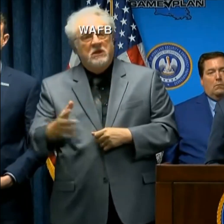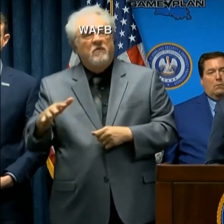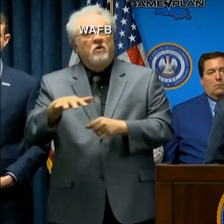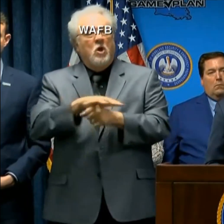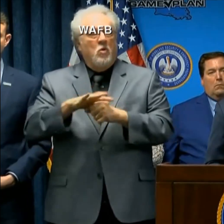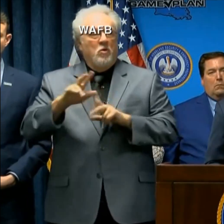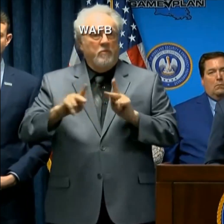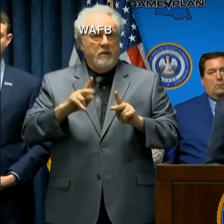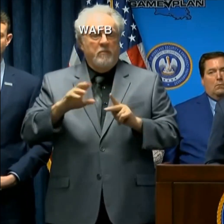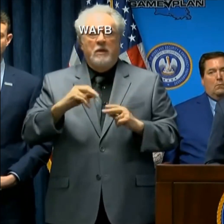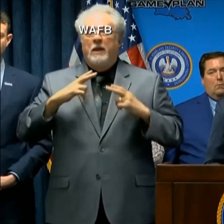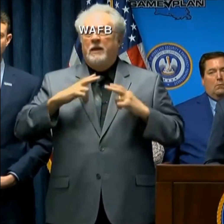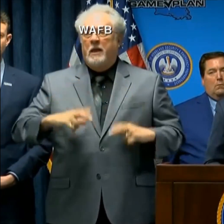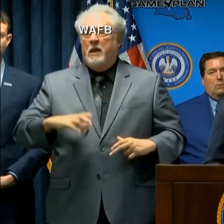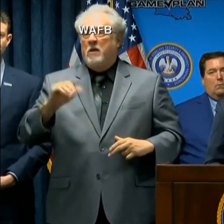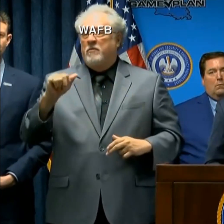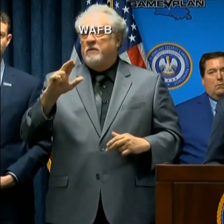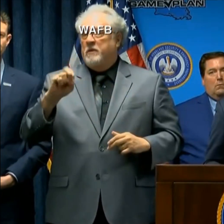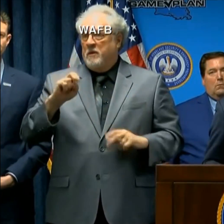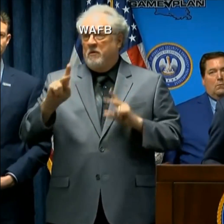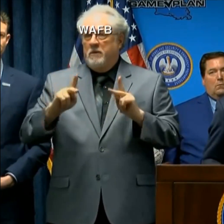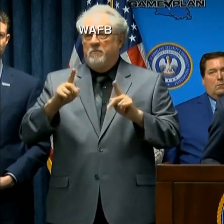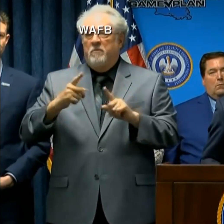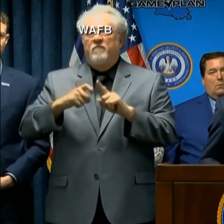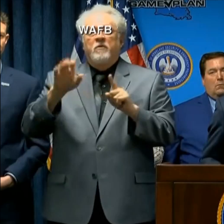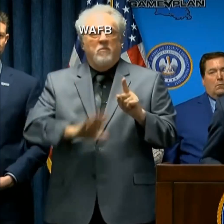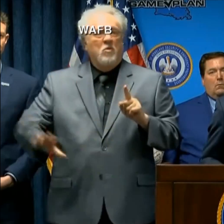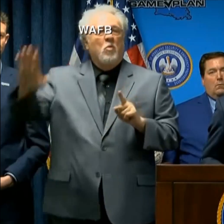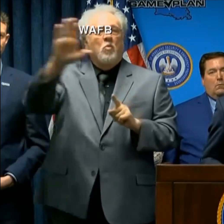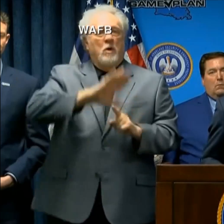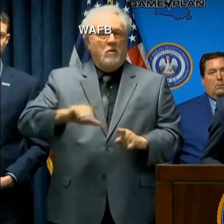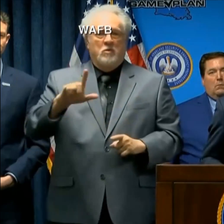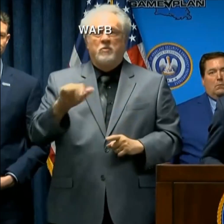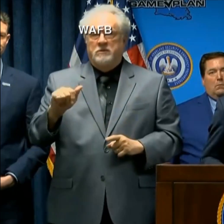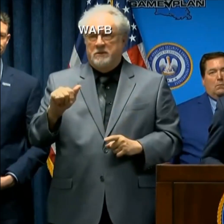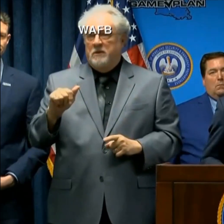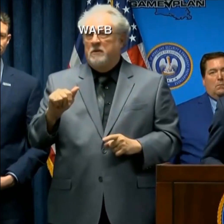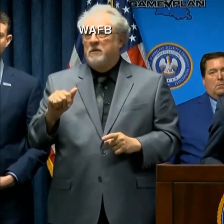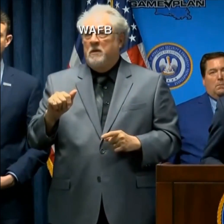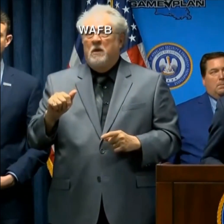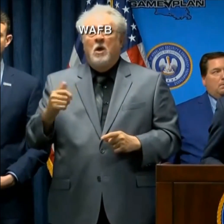healthcare stakeholders from around the state of Louisiana as well we will have